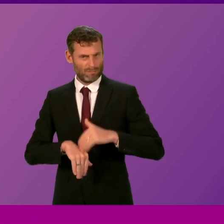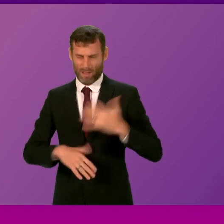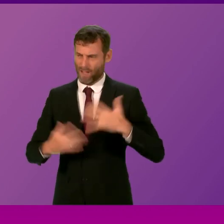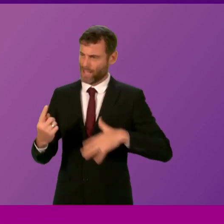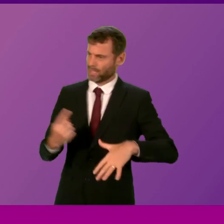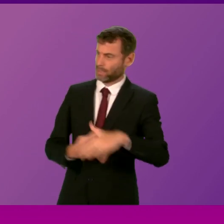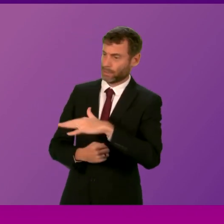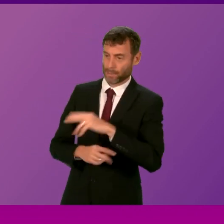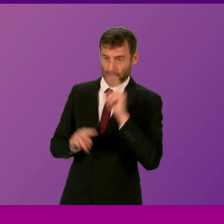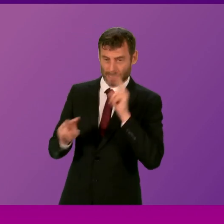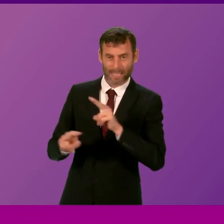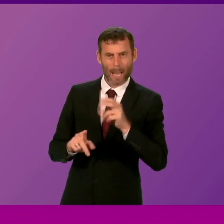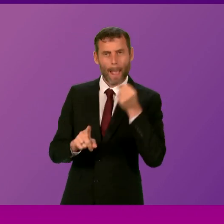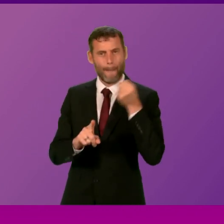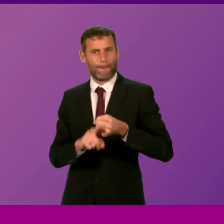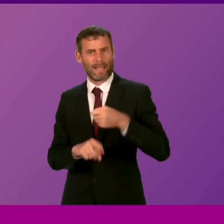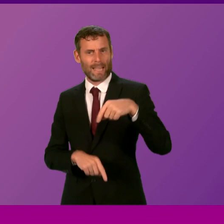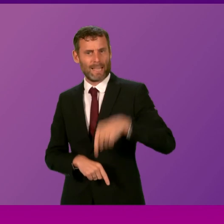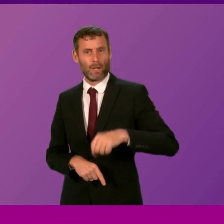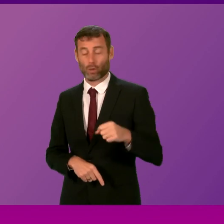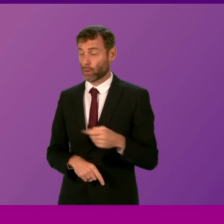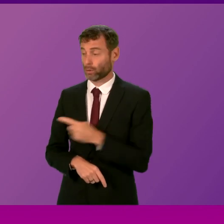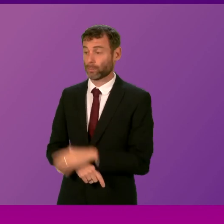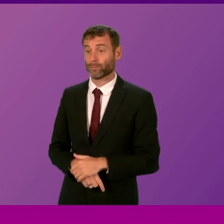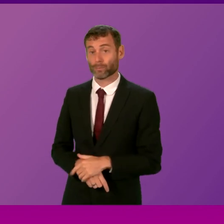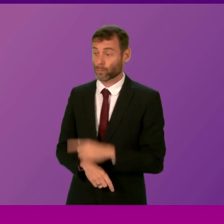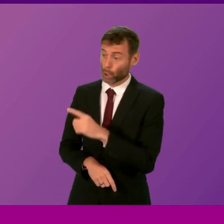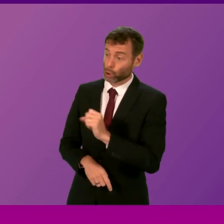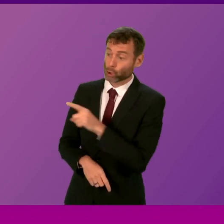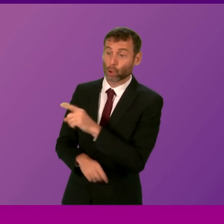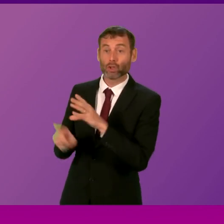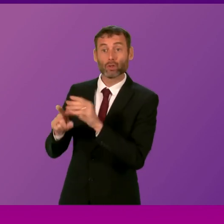The disastrous mini-budget—enthusiastically backed by the Scottish Tories, of course, and Douglas